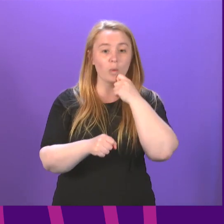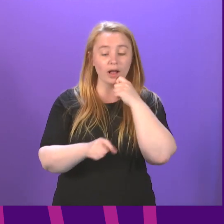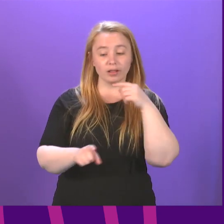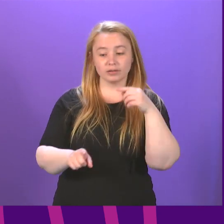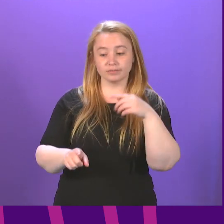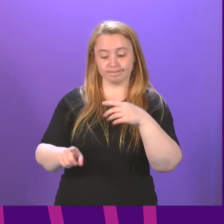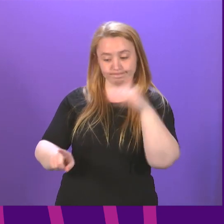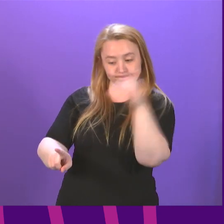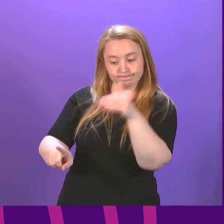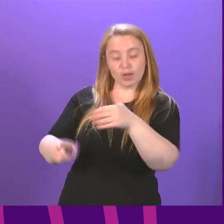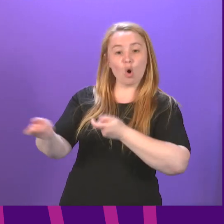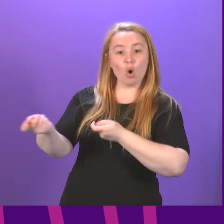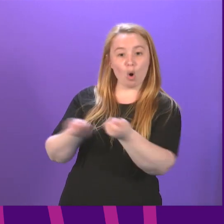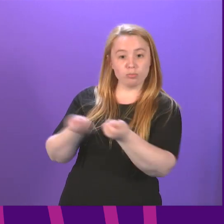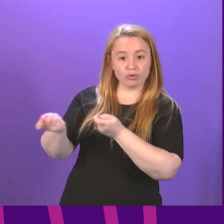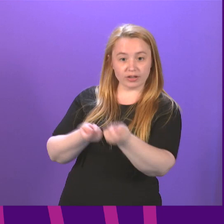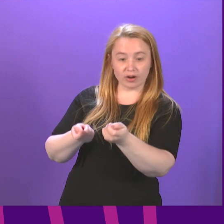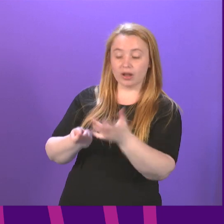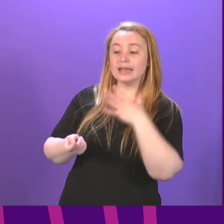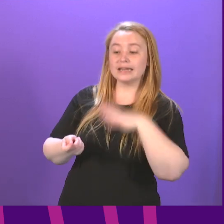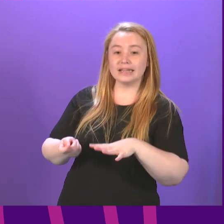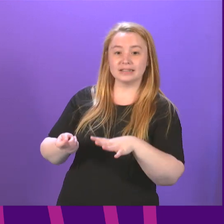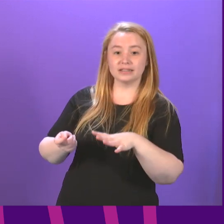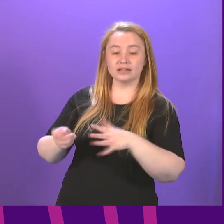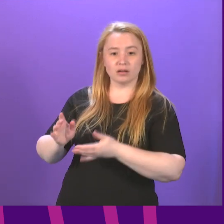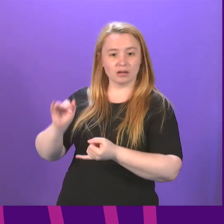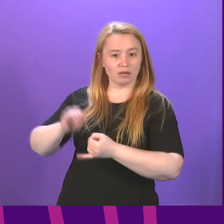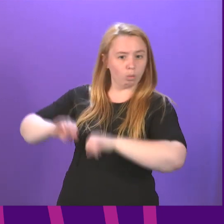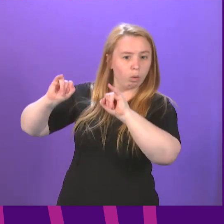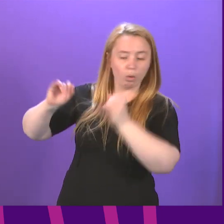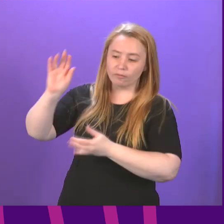operators the need to minimise disruptive flaring during the forthcoming shutdown